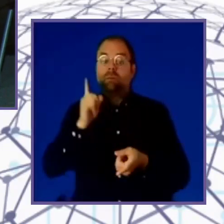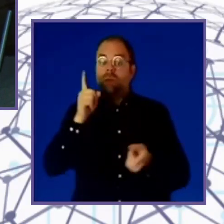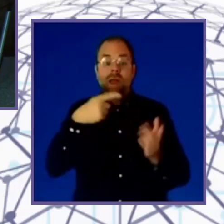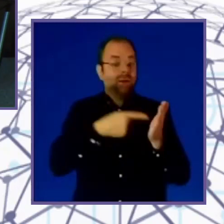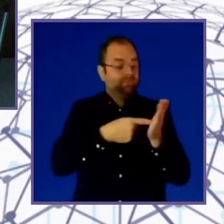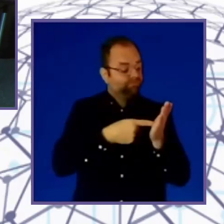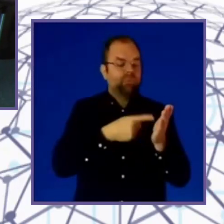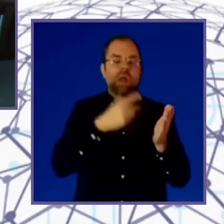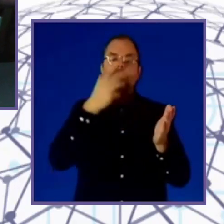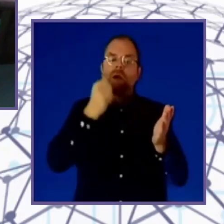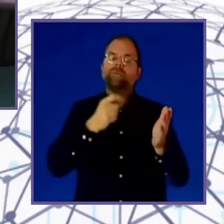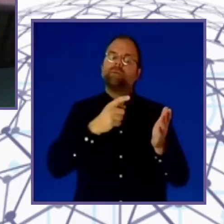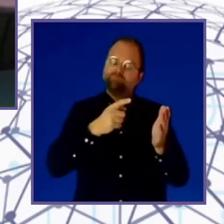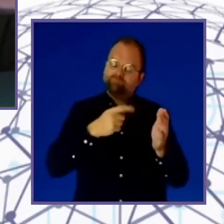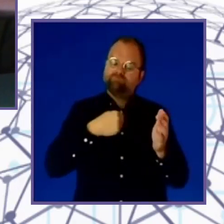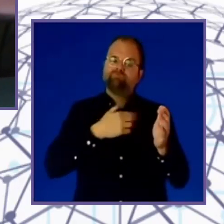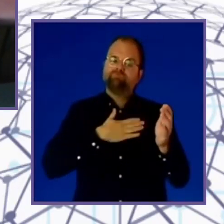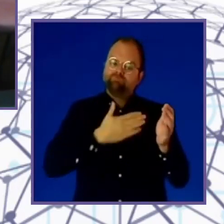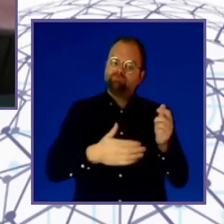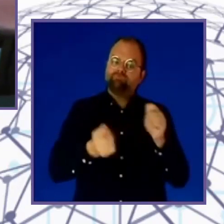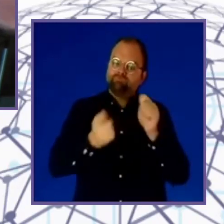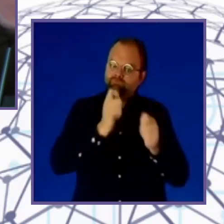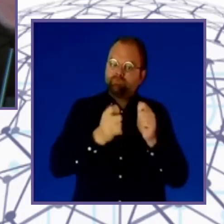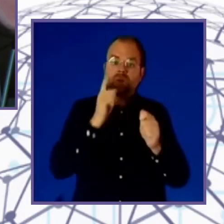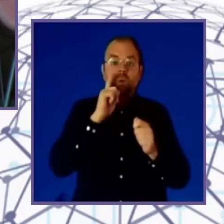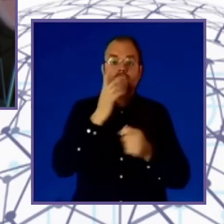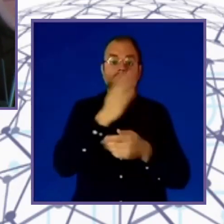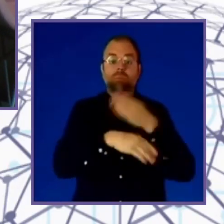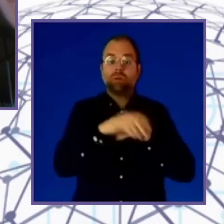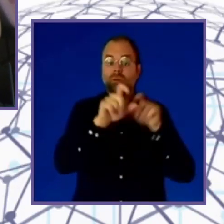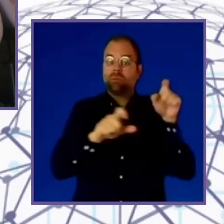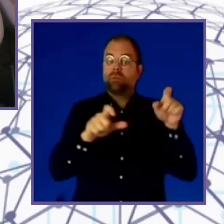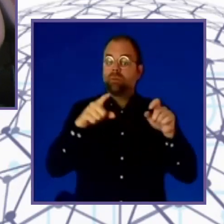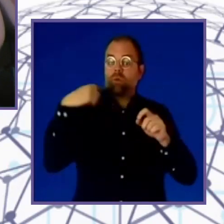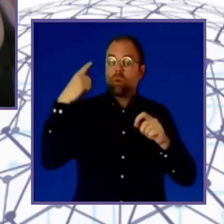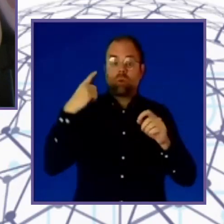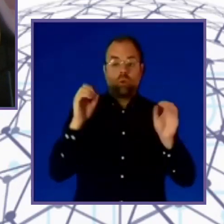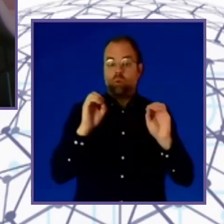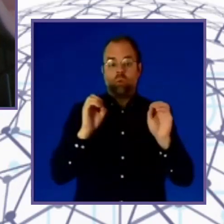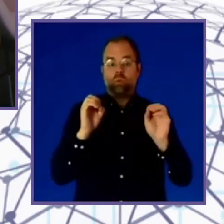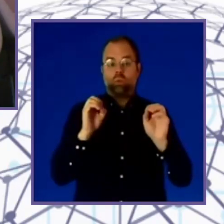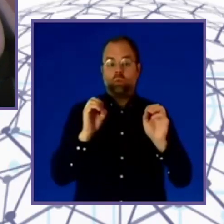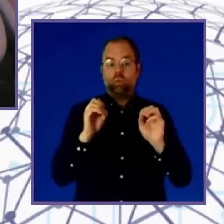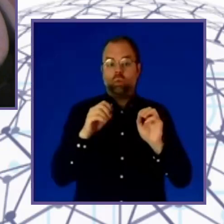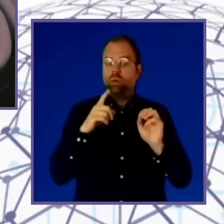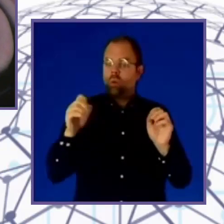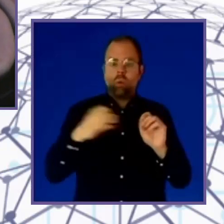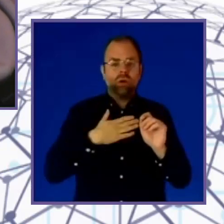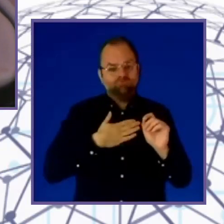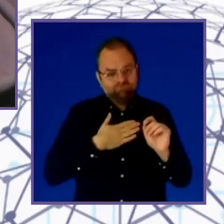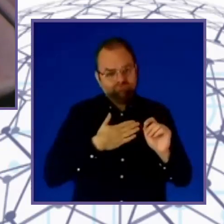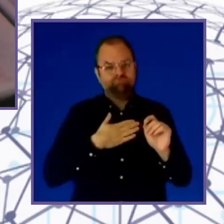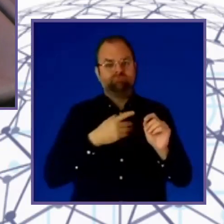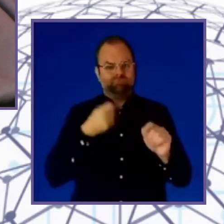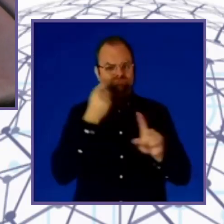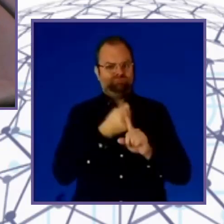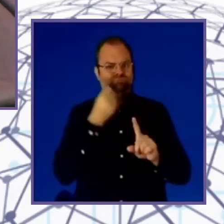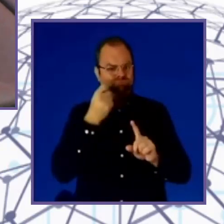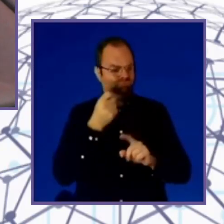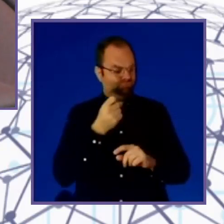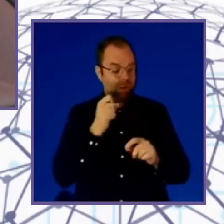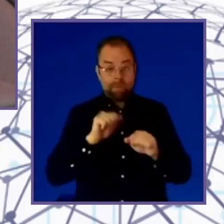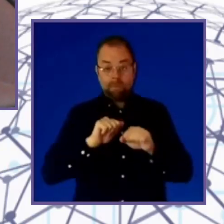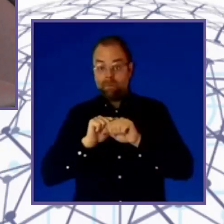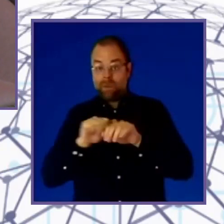though we only amounted to 17% of the population, according to the Office of National Statistics,